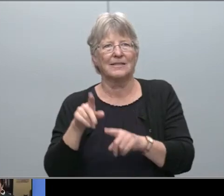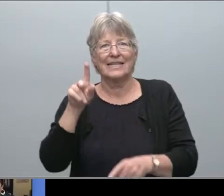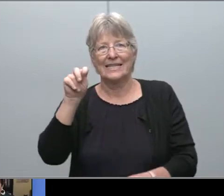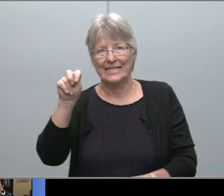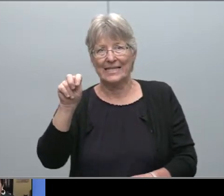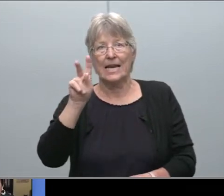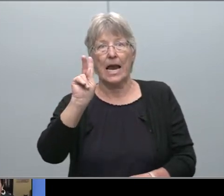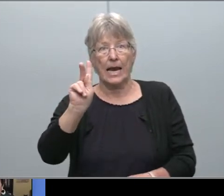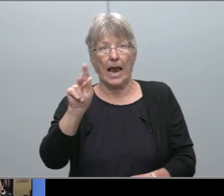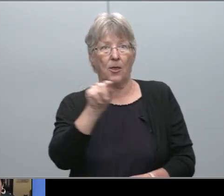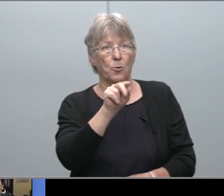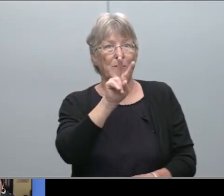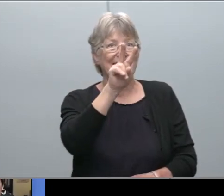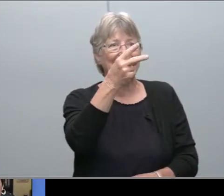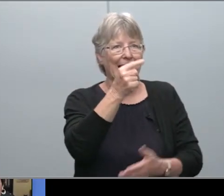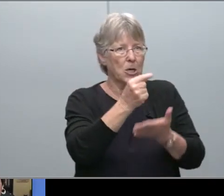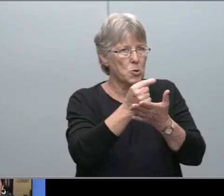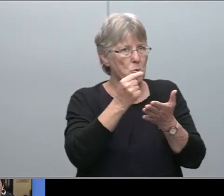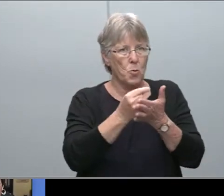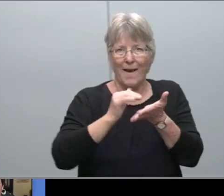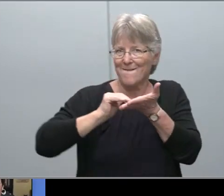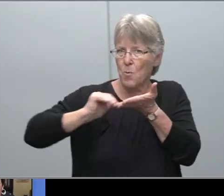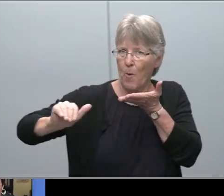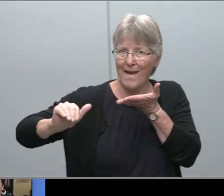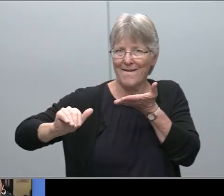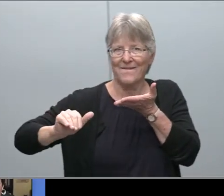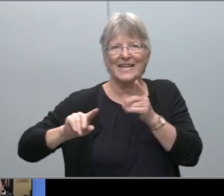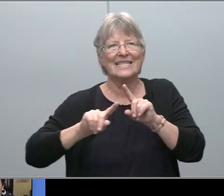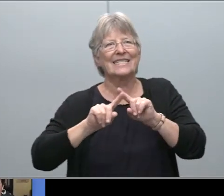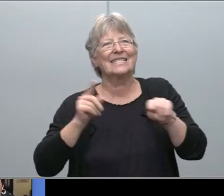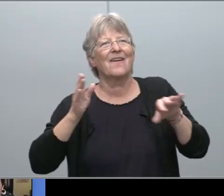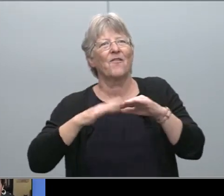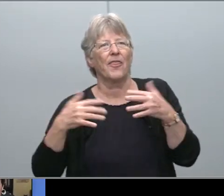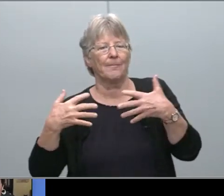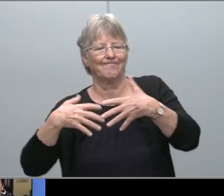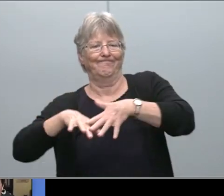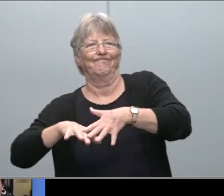who is an LBUSD parent, staff, and community members.